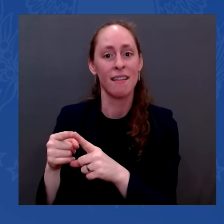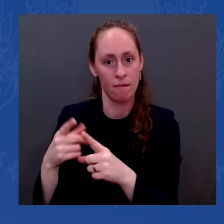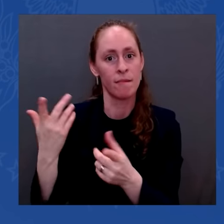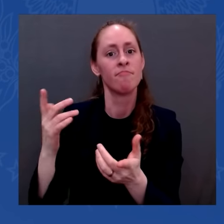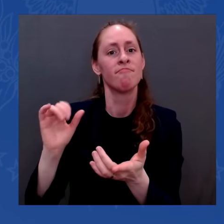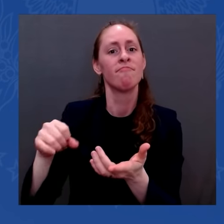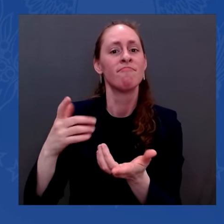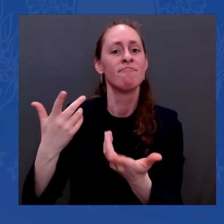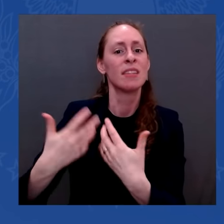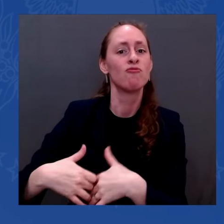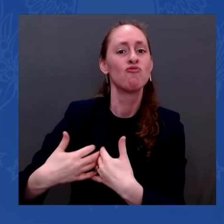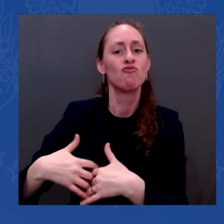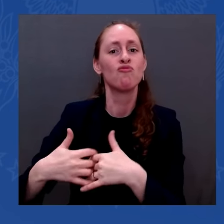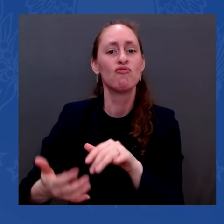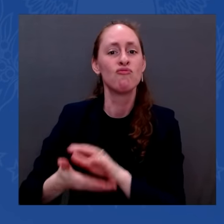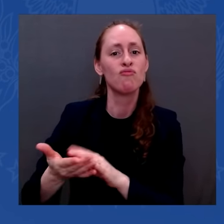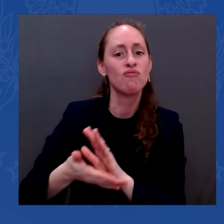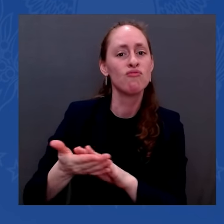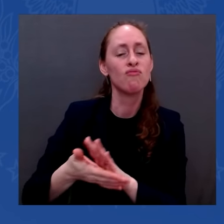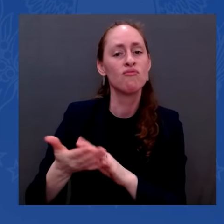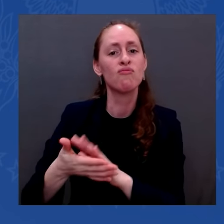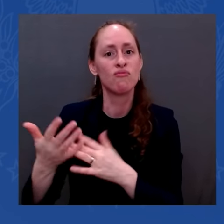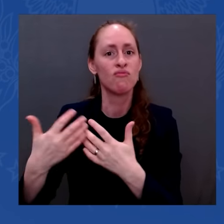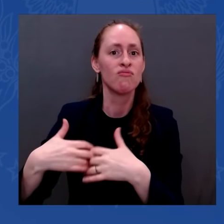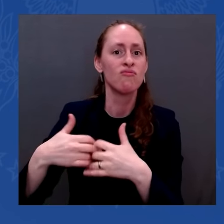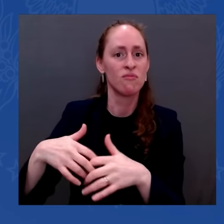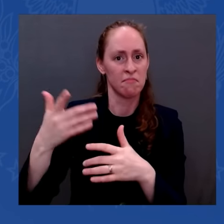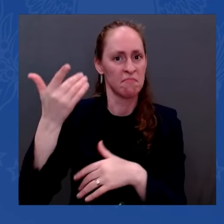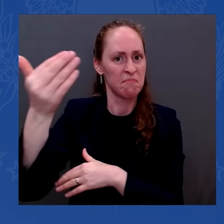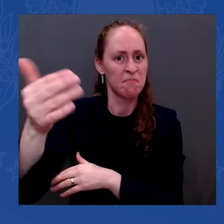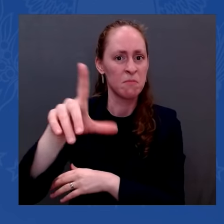be commercially extracting lithium from our geothermal brine.